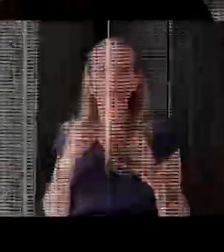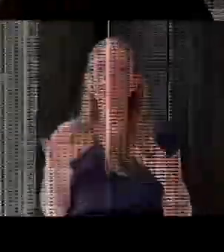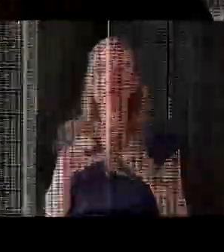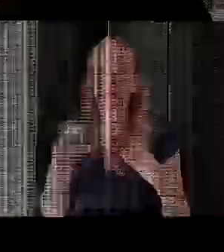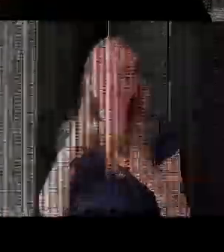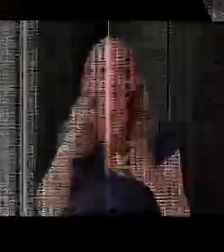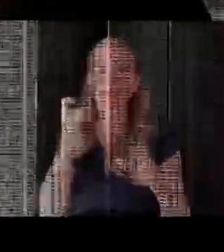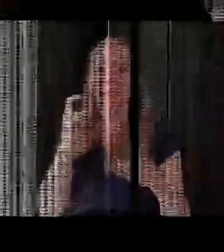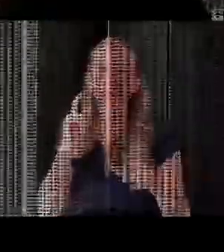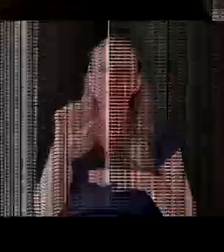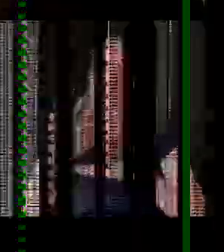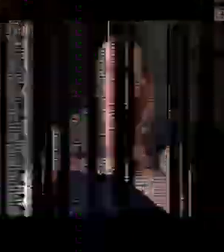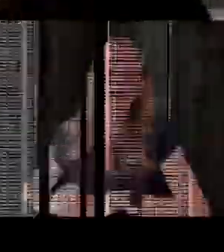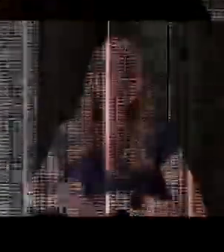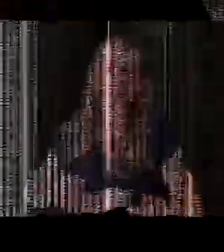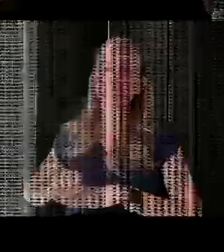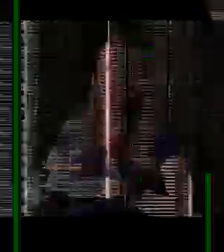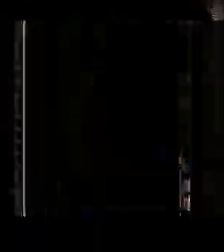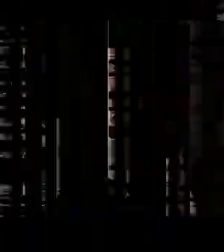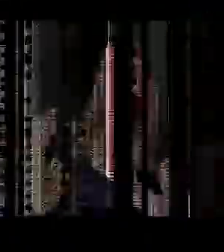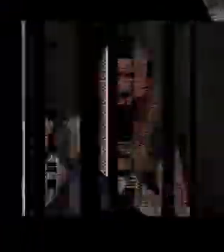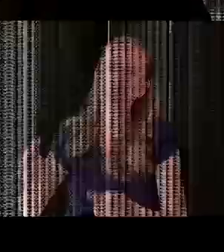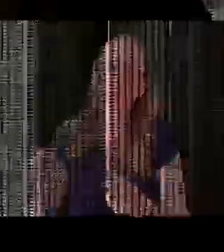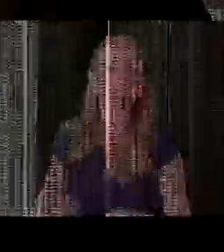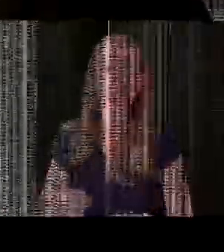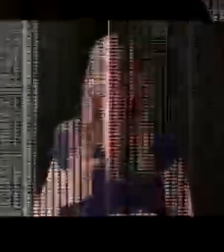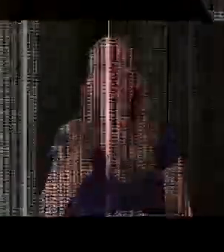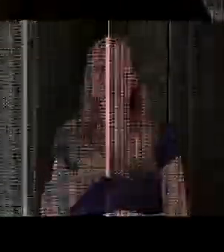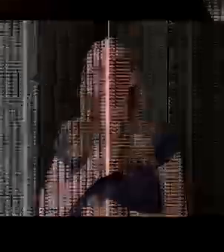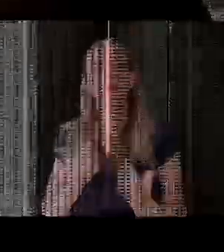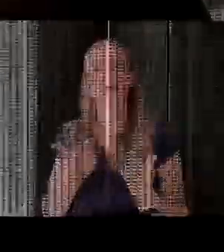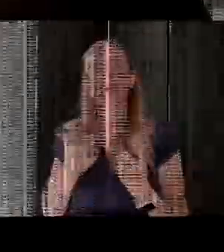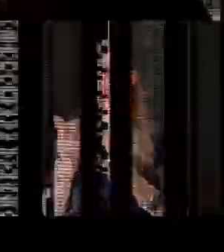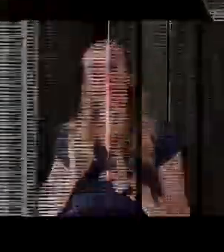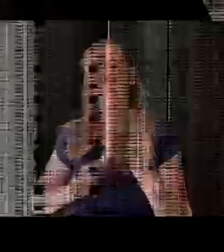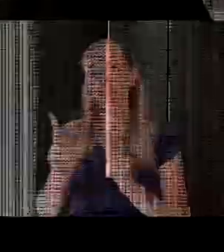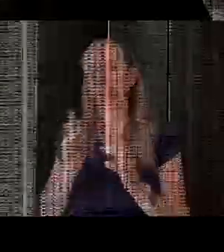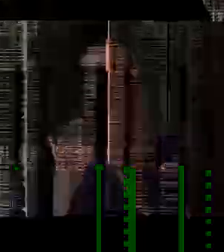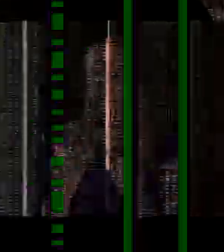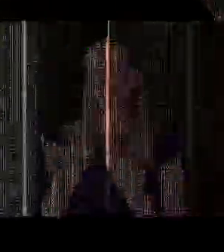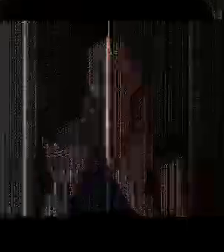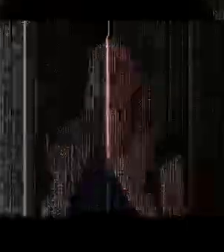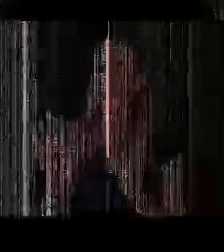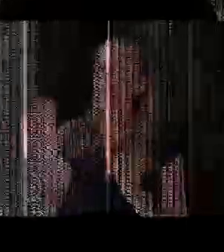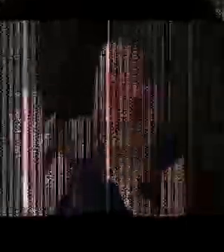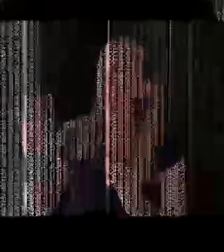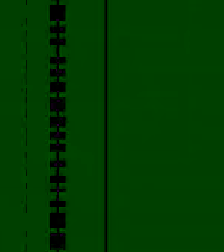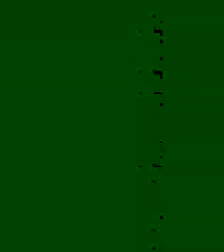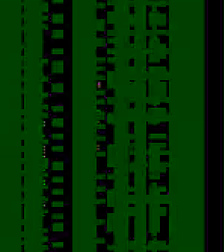been done this way. We have people that are still saying don't put anything below the fold. Don't